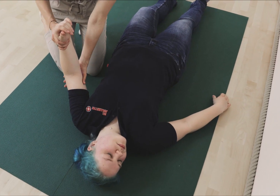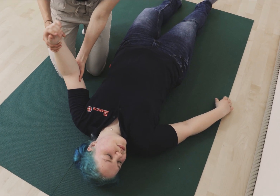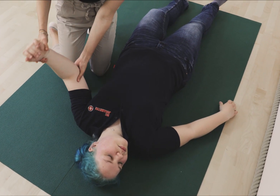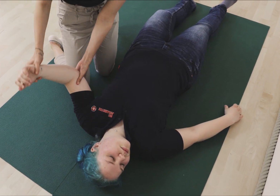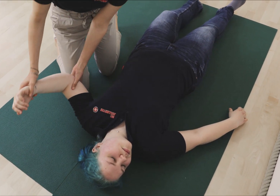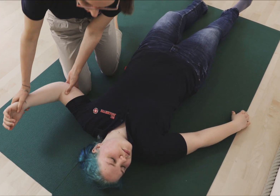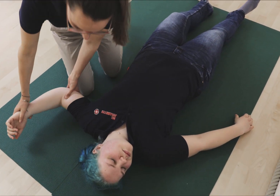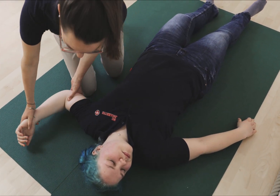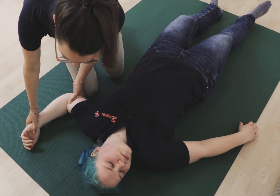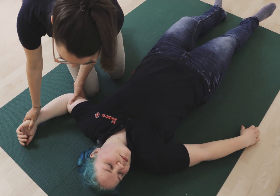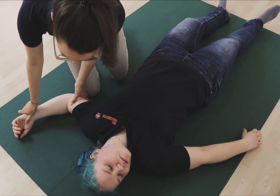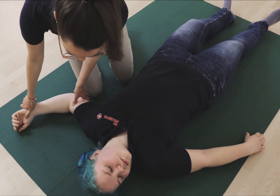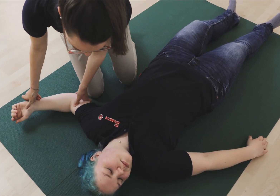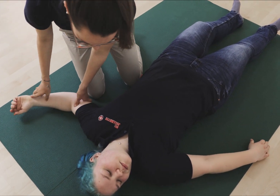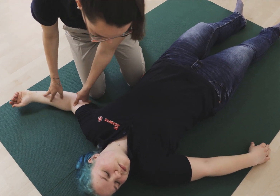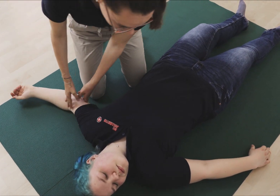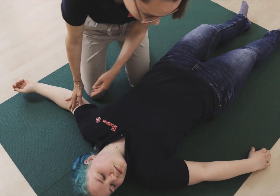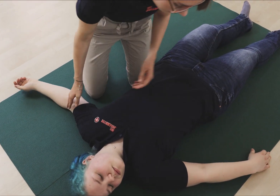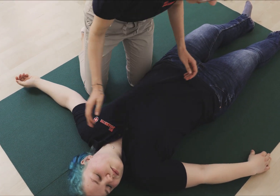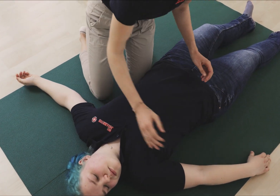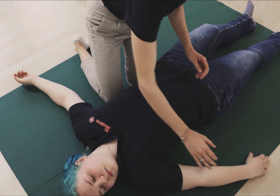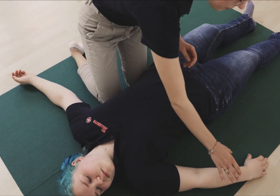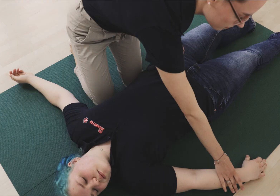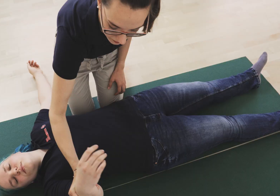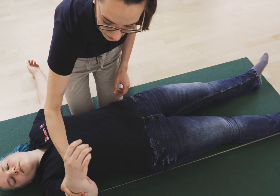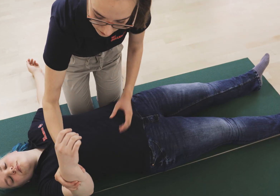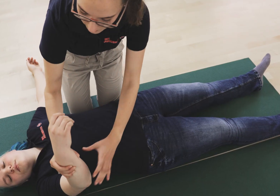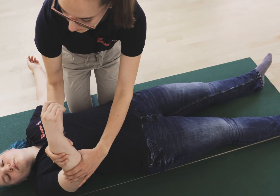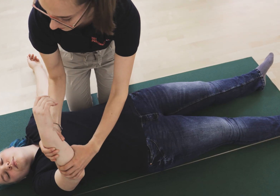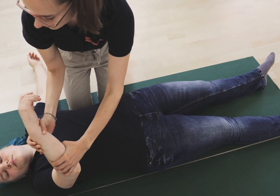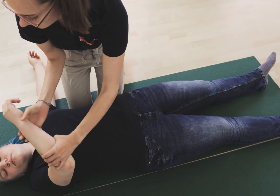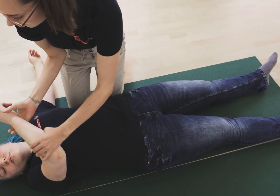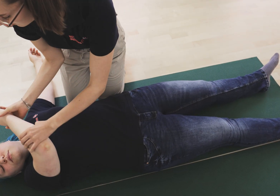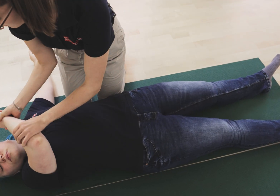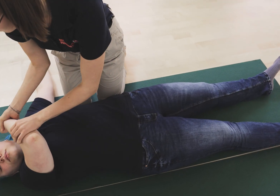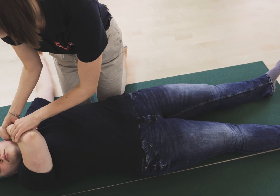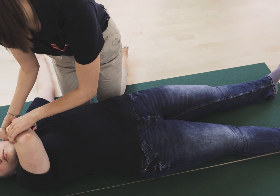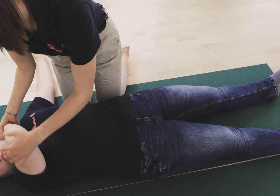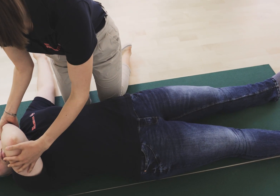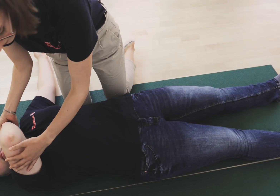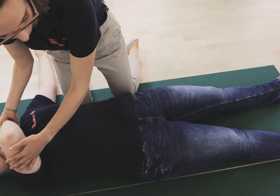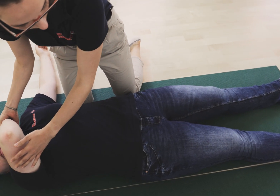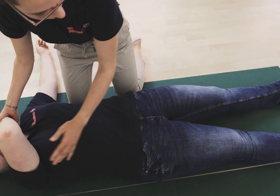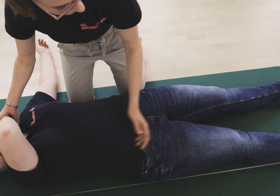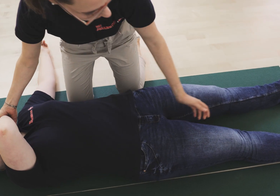Extend the arm nearest to you to the side and put their other arm under their chin